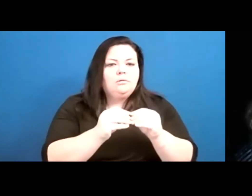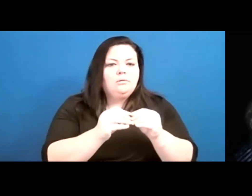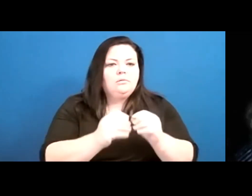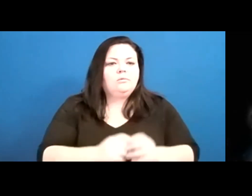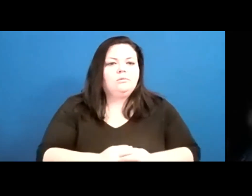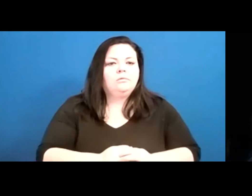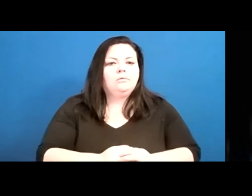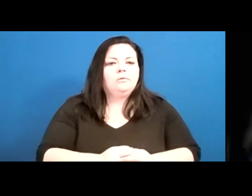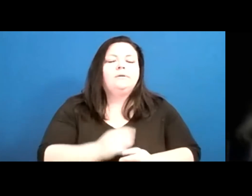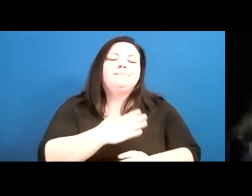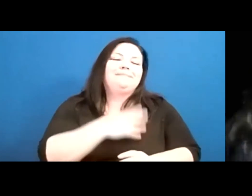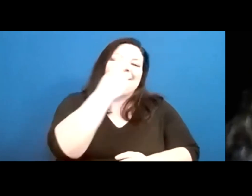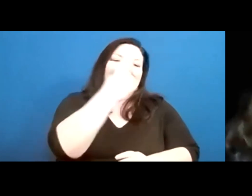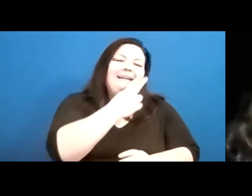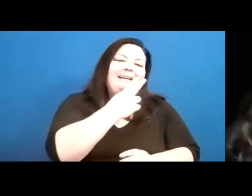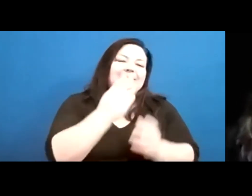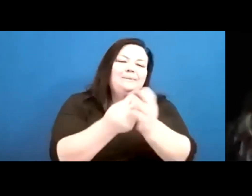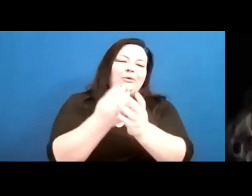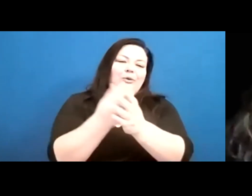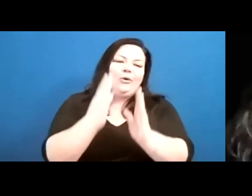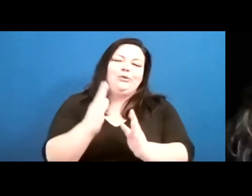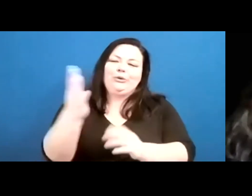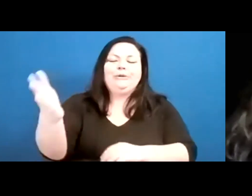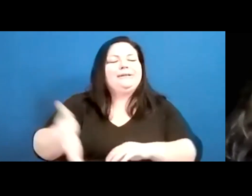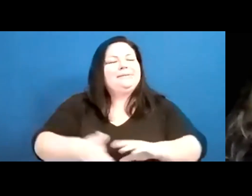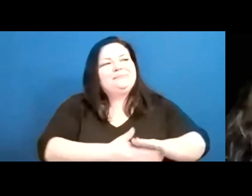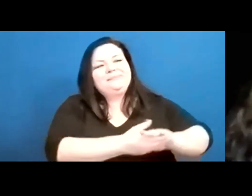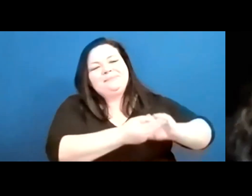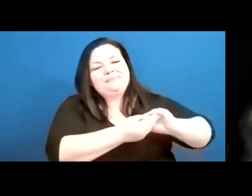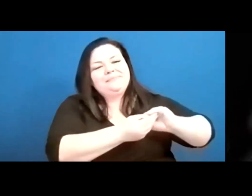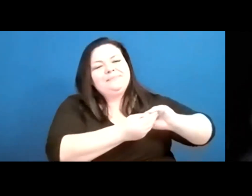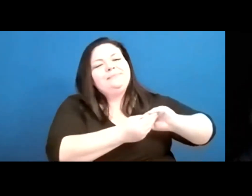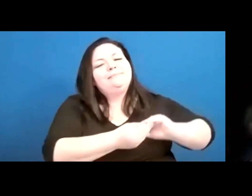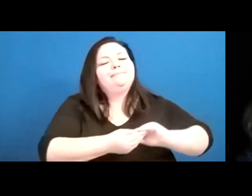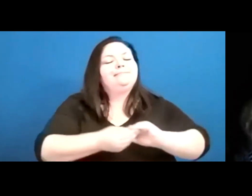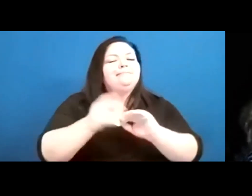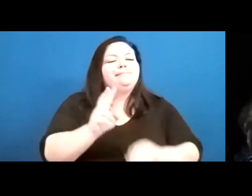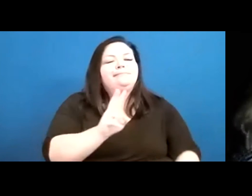My handsome gardener takes my hand and/ walks me down the stone path and/